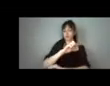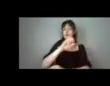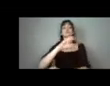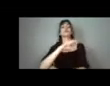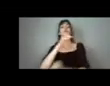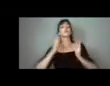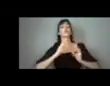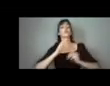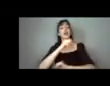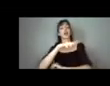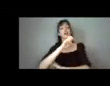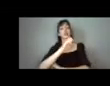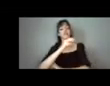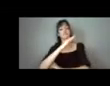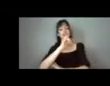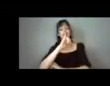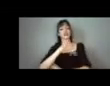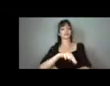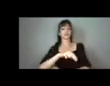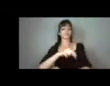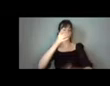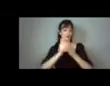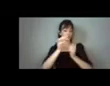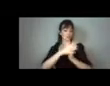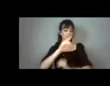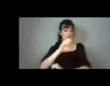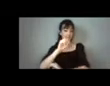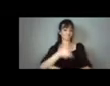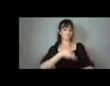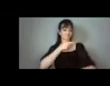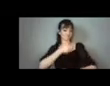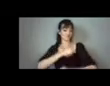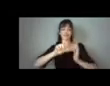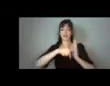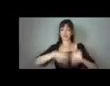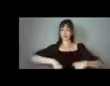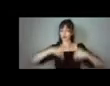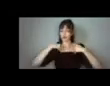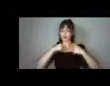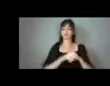of the DSS who is speaking later this morning, is leading on ensuring that the DSS will be ready